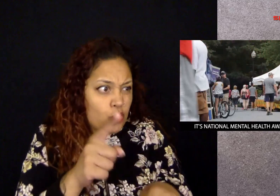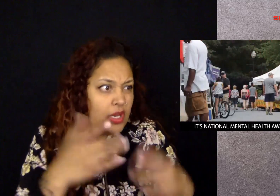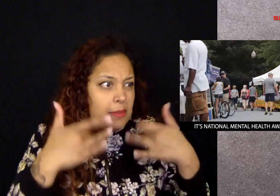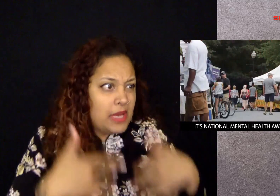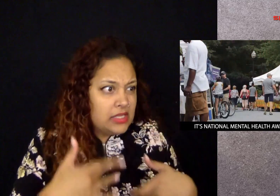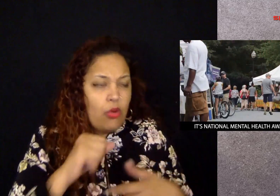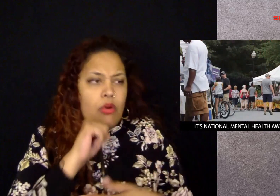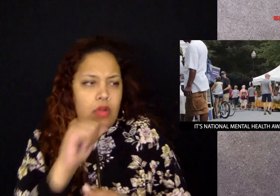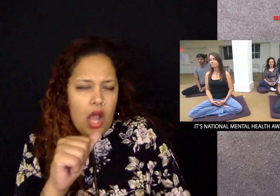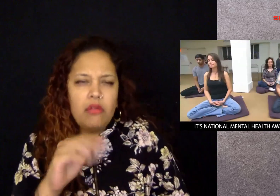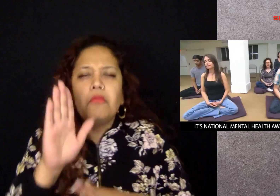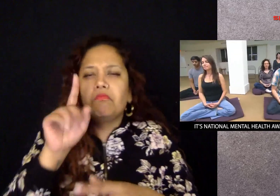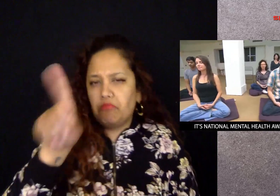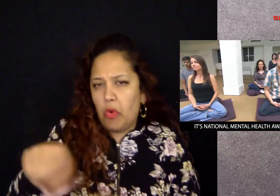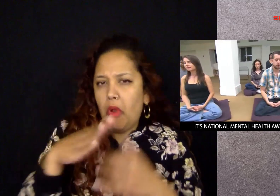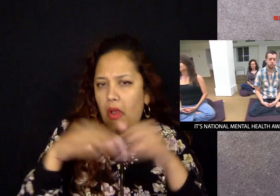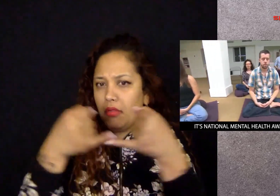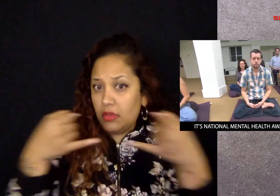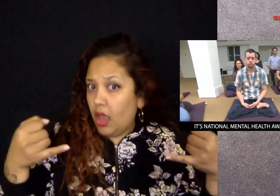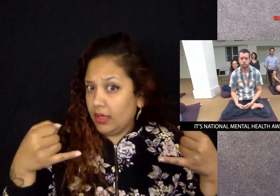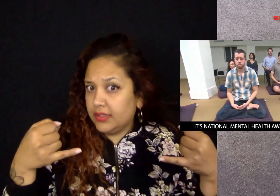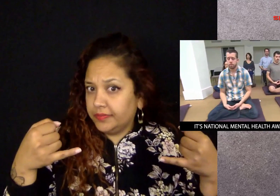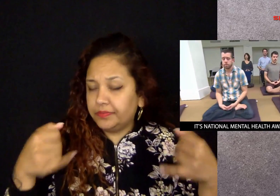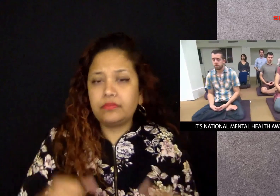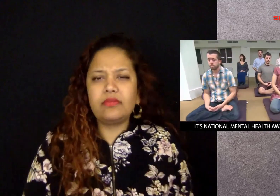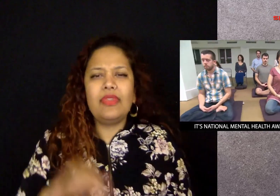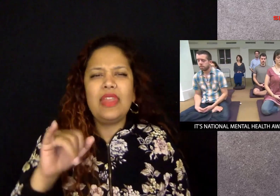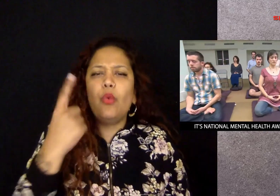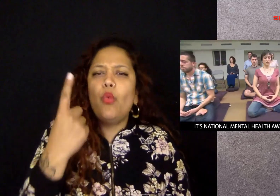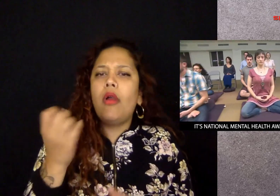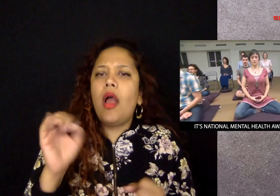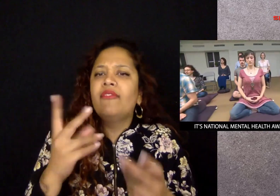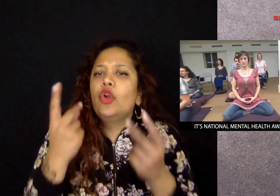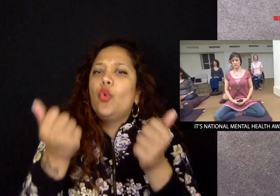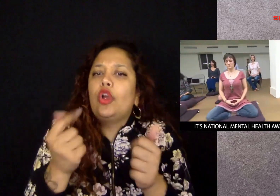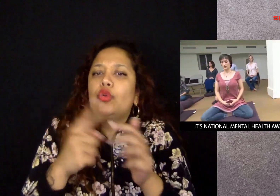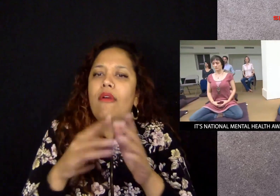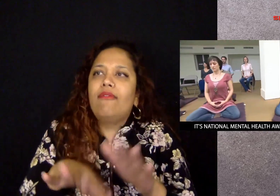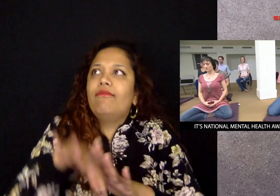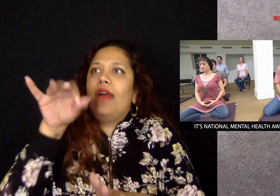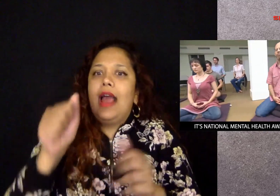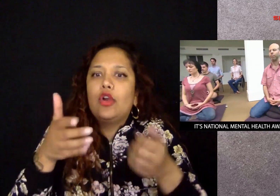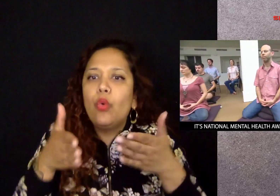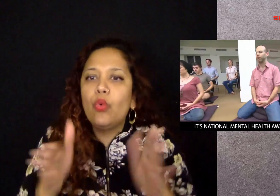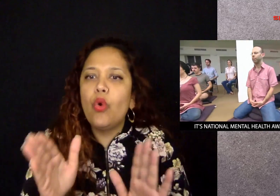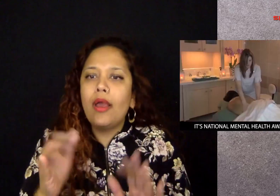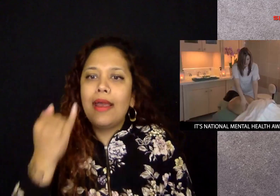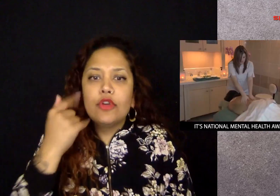anonymous mental health screening online that's one of the quickest and easiest ways to find